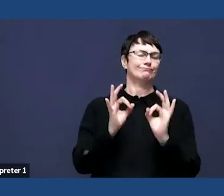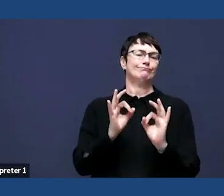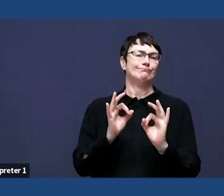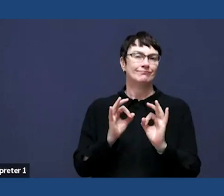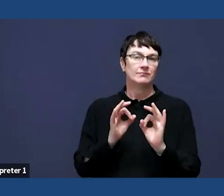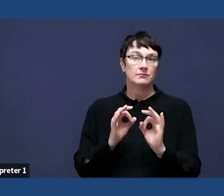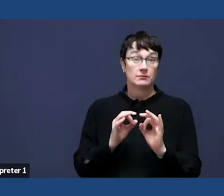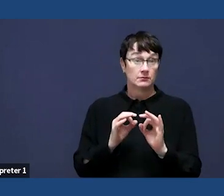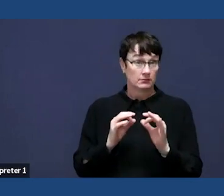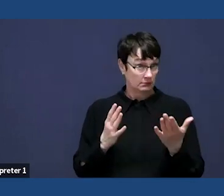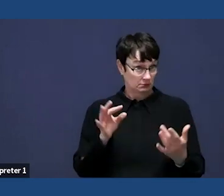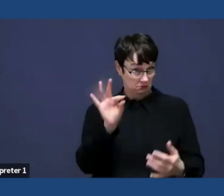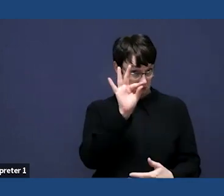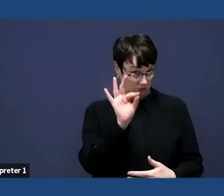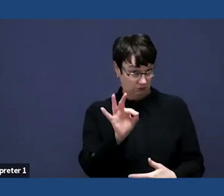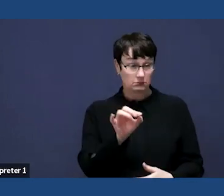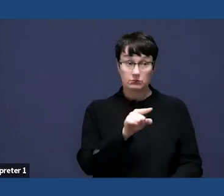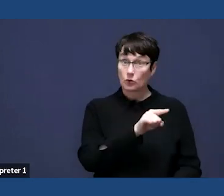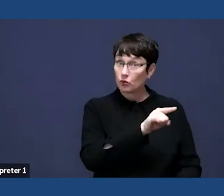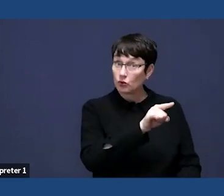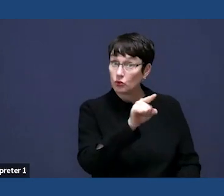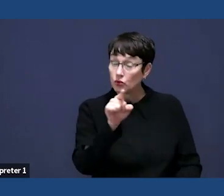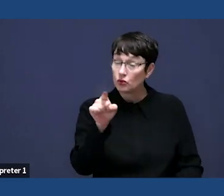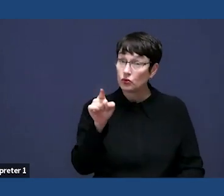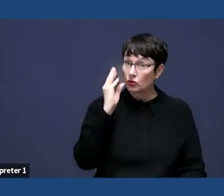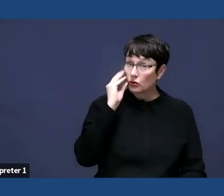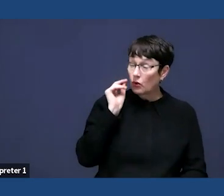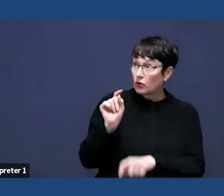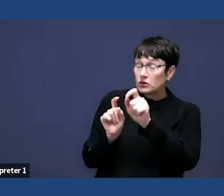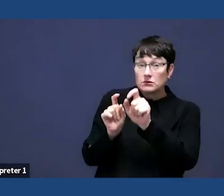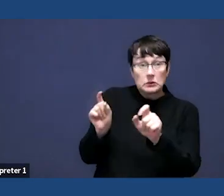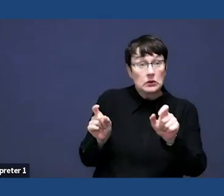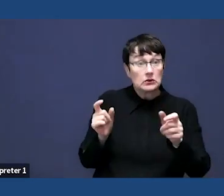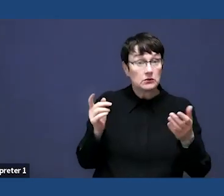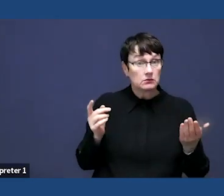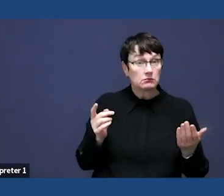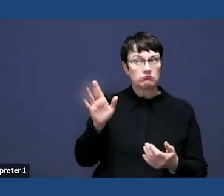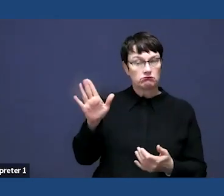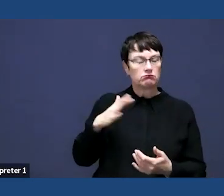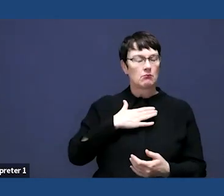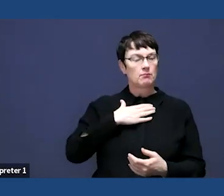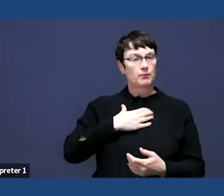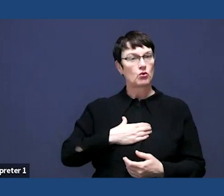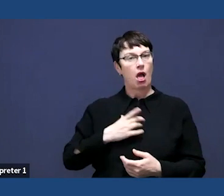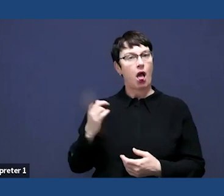of one of the most important aspects of a personal life goal.